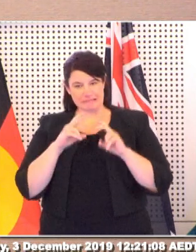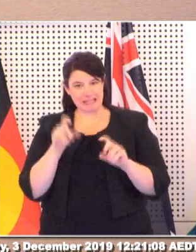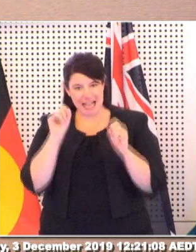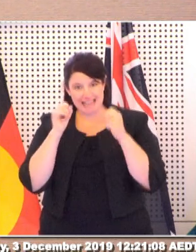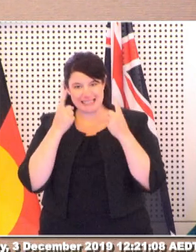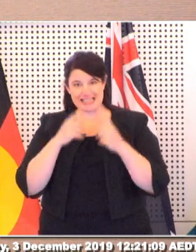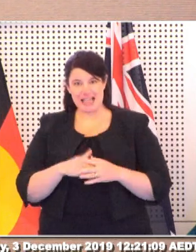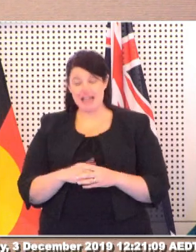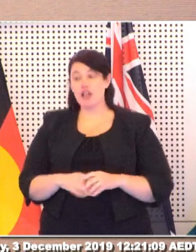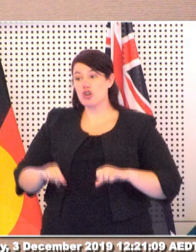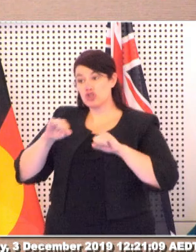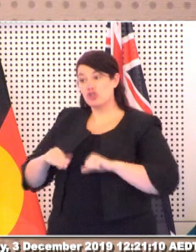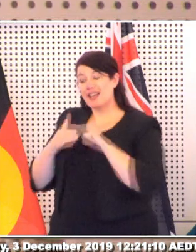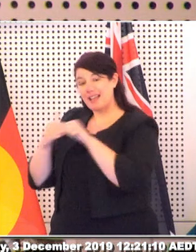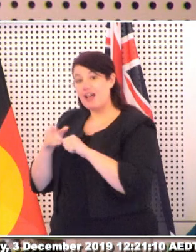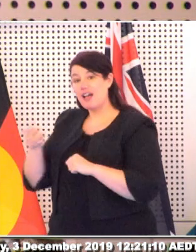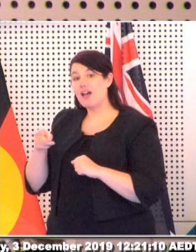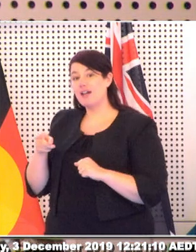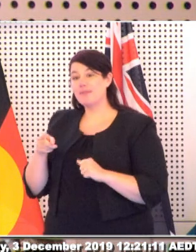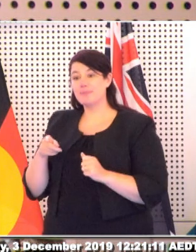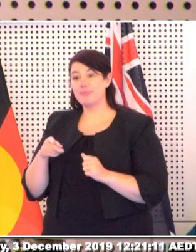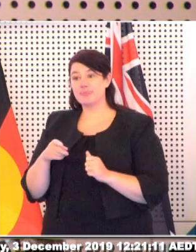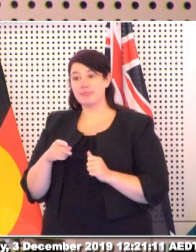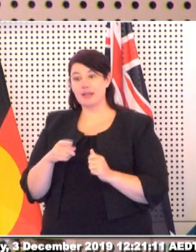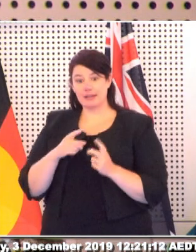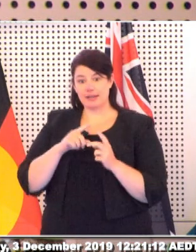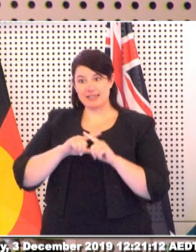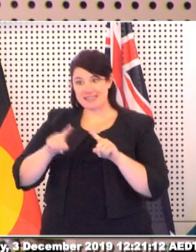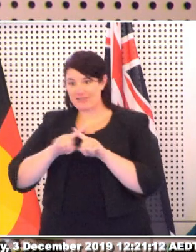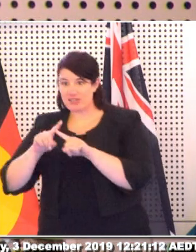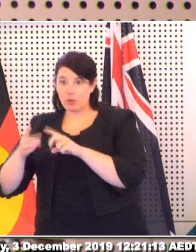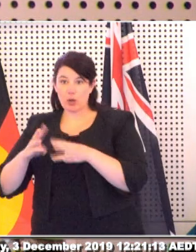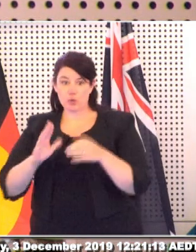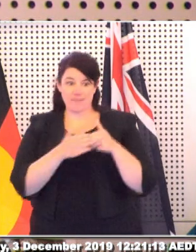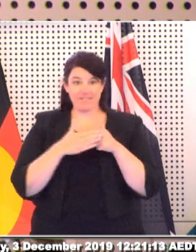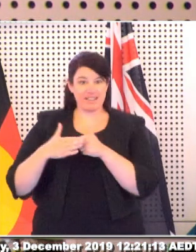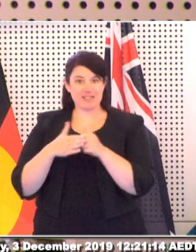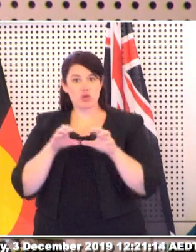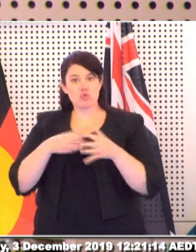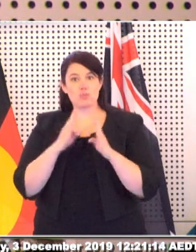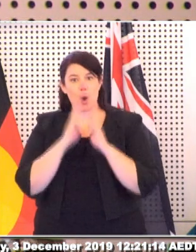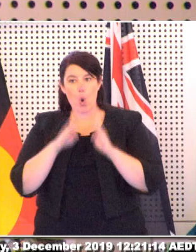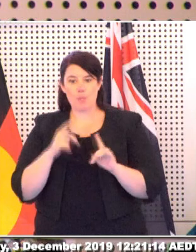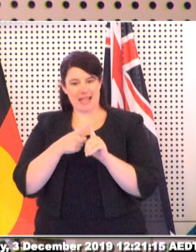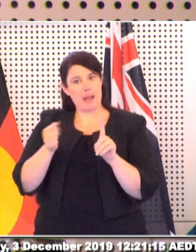And some of the elements of that multidimensional approach, one might have thought – and this is not criticism –